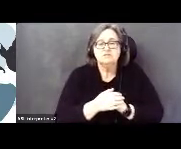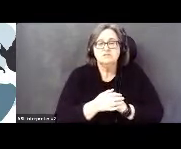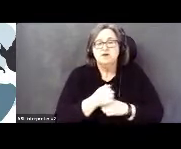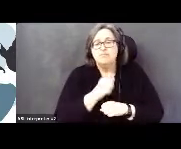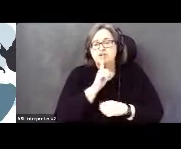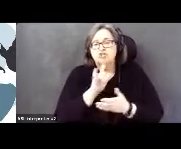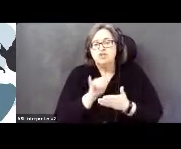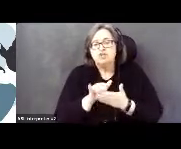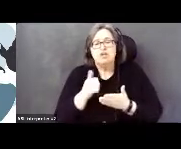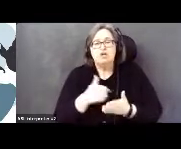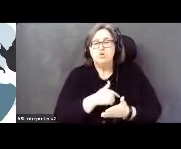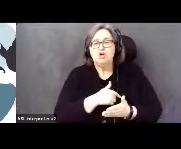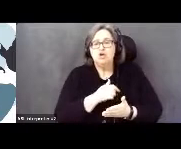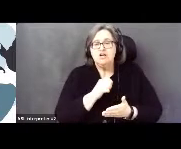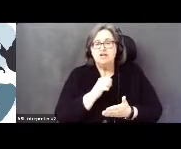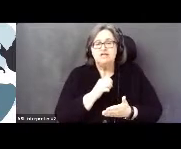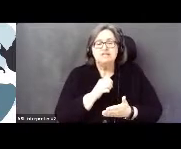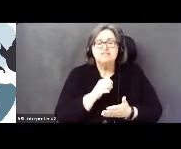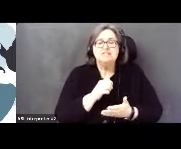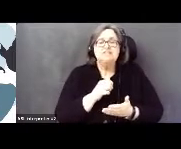we're not having people in the justice